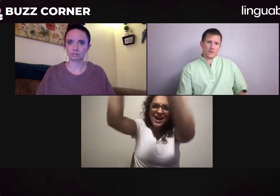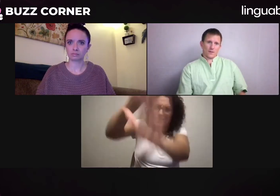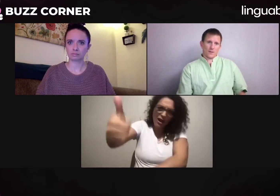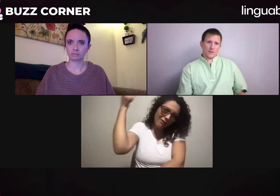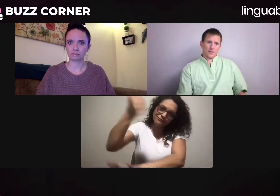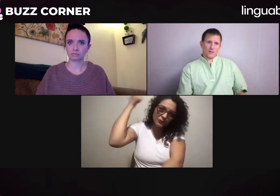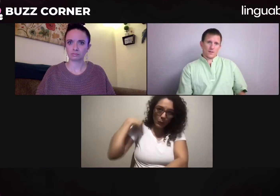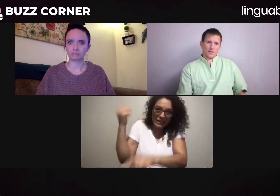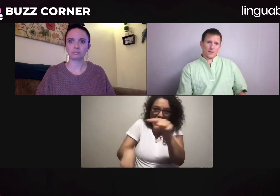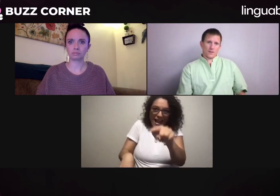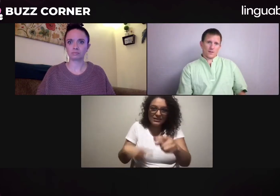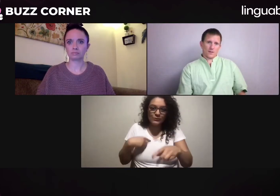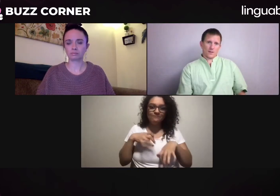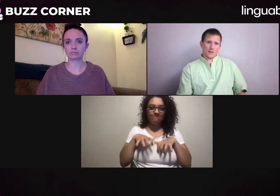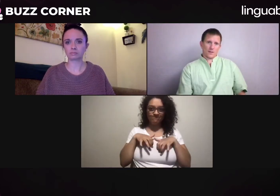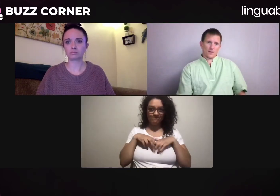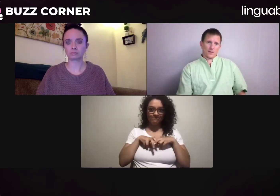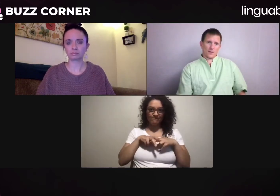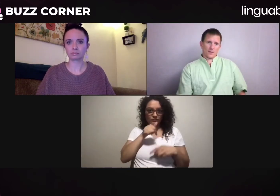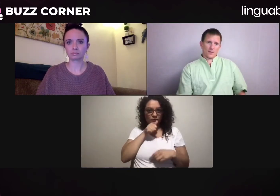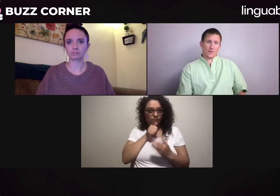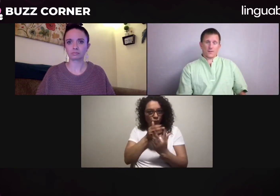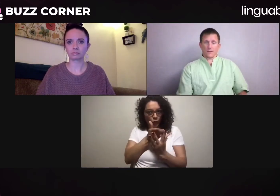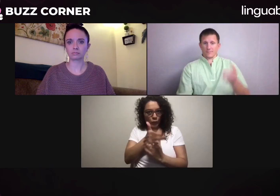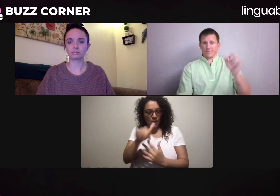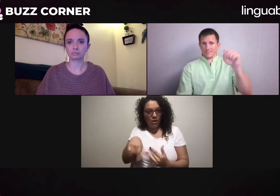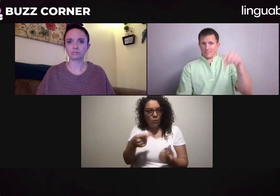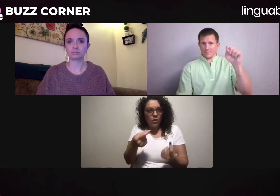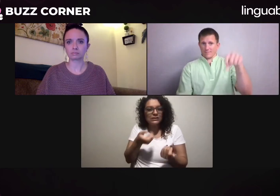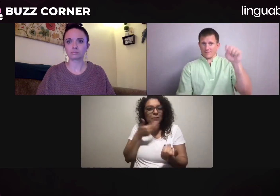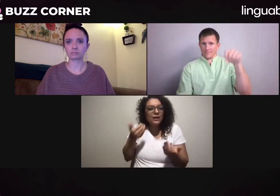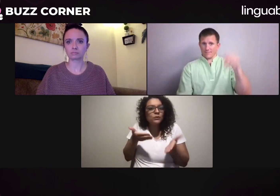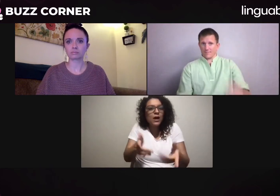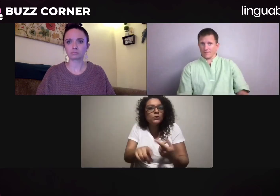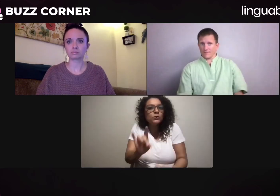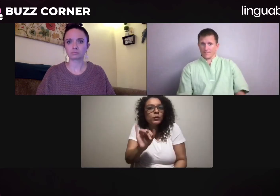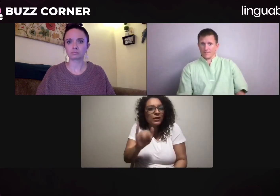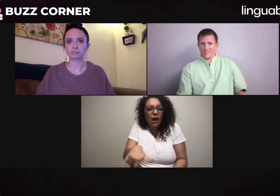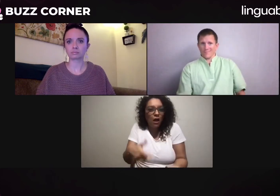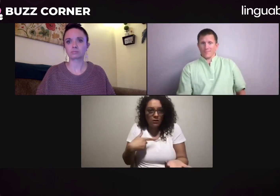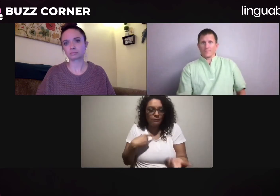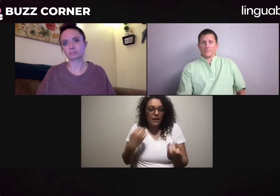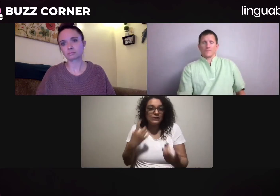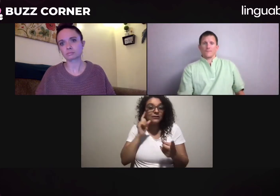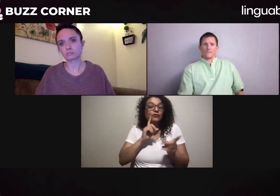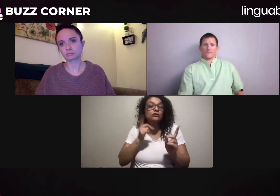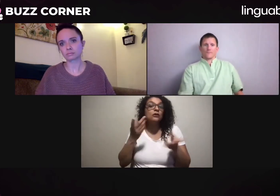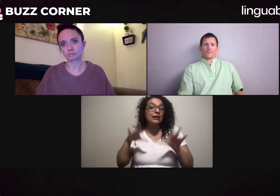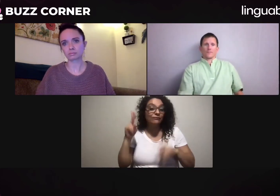who is not doing a justifiable job, we can't just kick them off the stage. That's not an option, right?